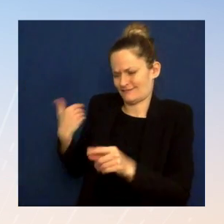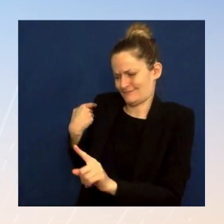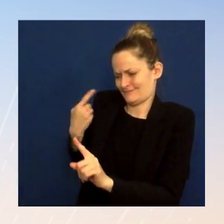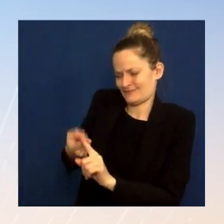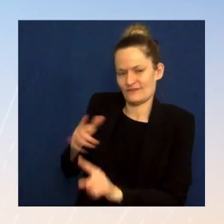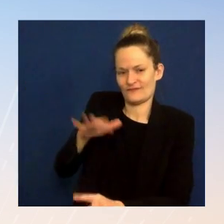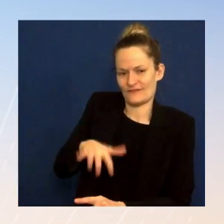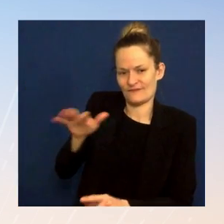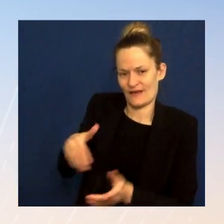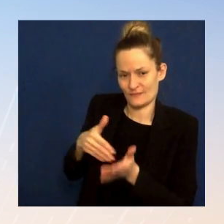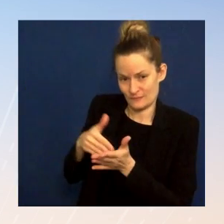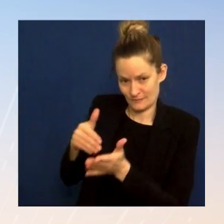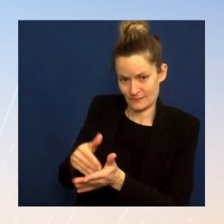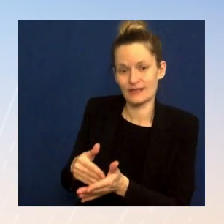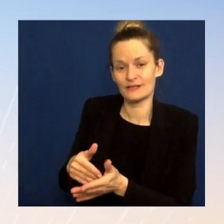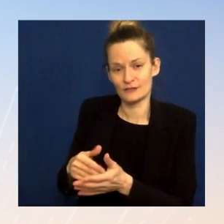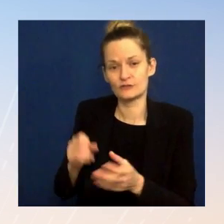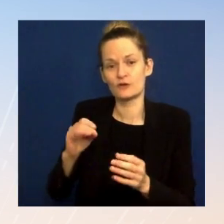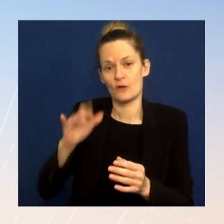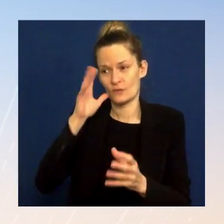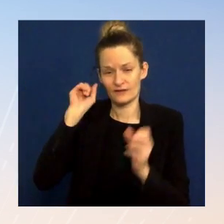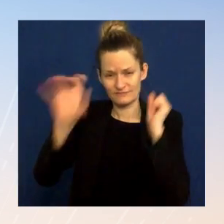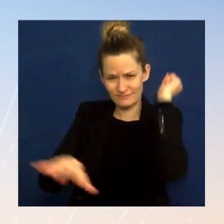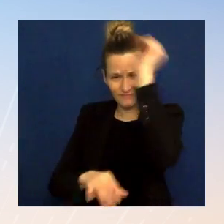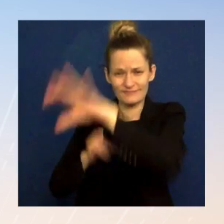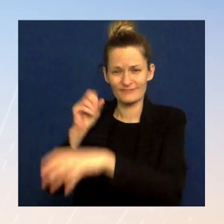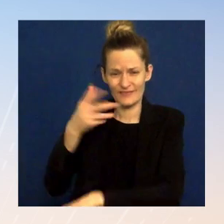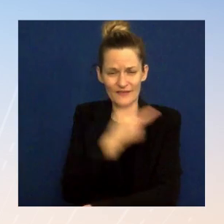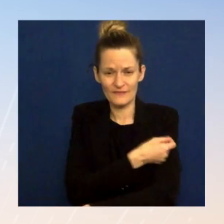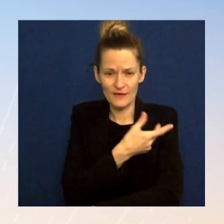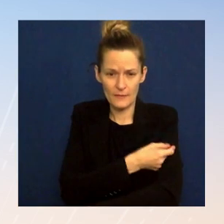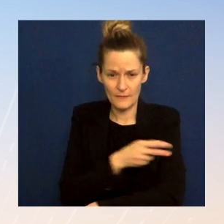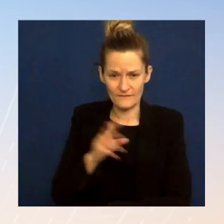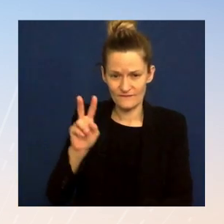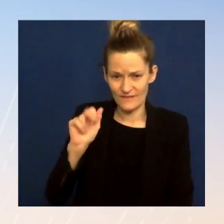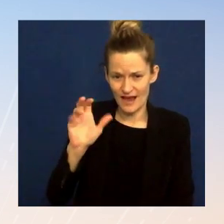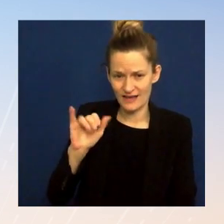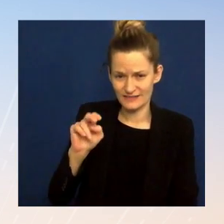because if you join the Press team, you get married. That's my promise.